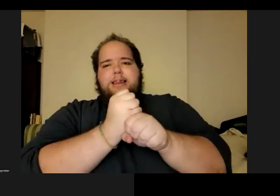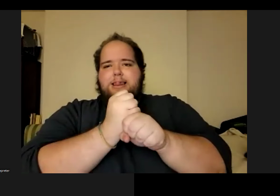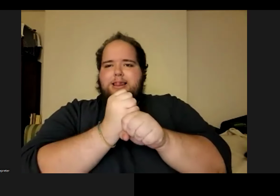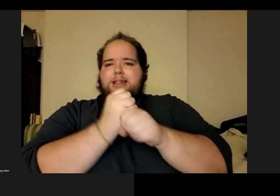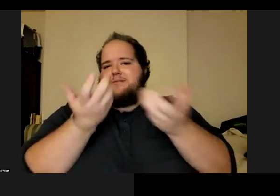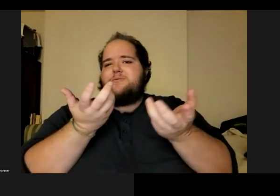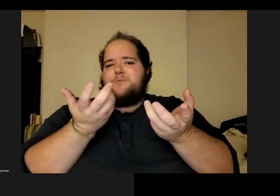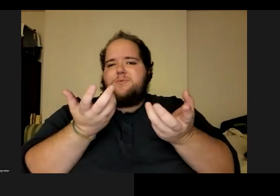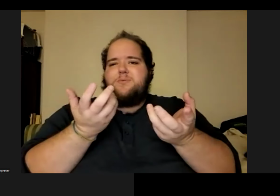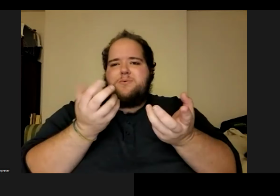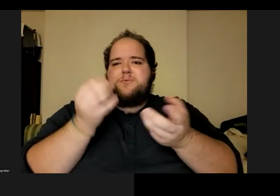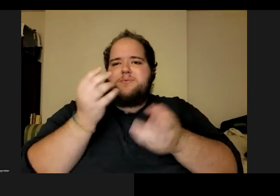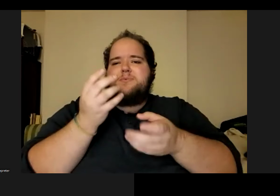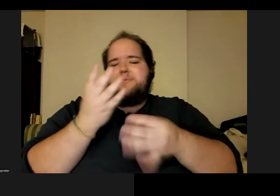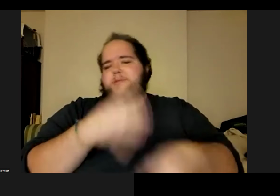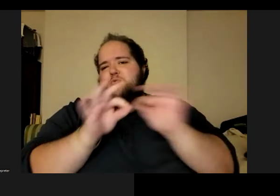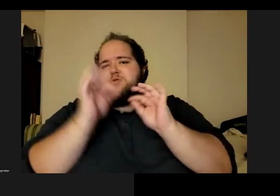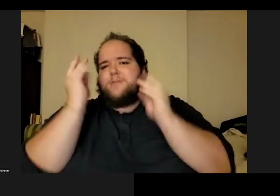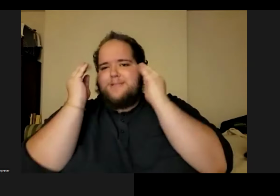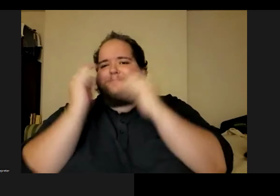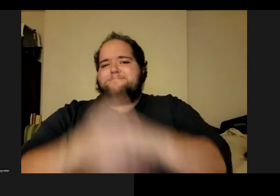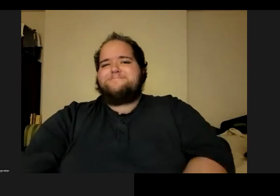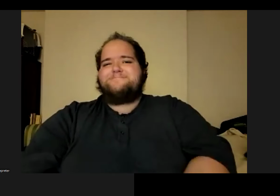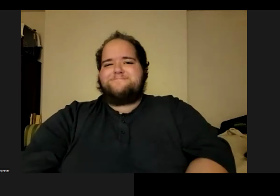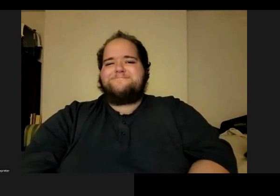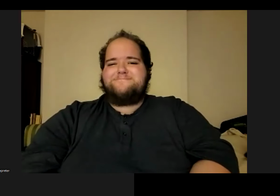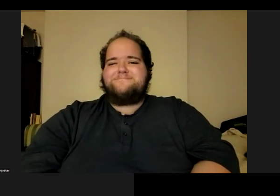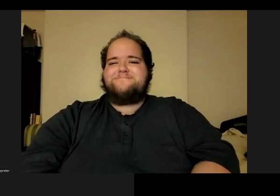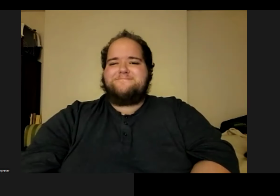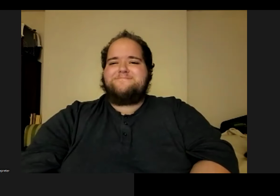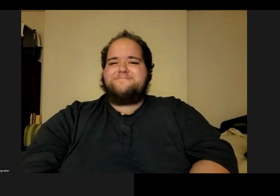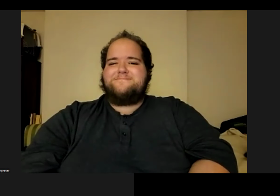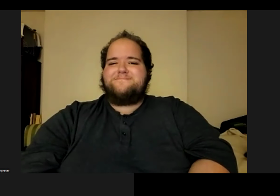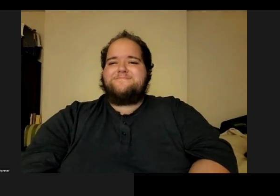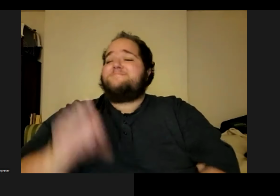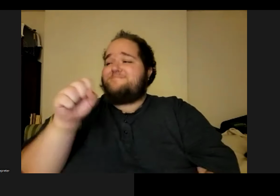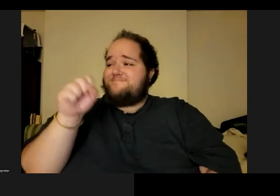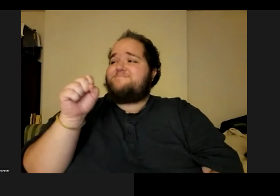good to keep that in the back of our head. Oh, for sure. Yeah. Our audience is really